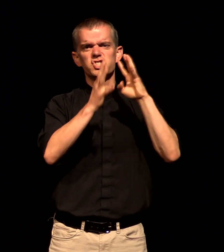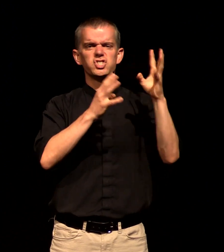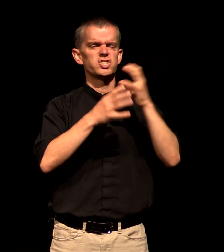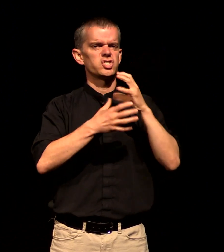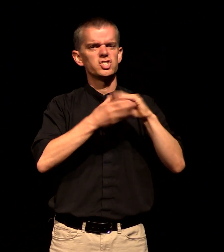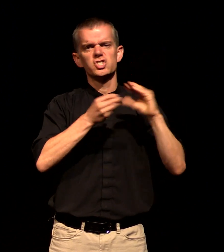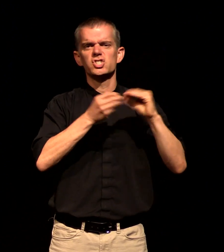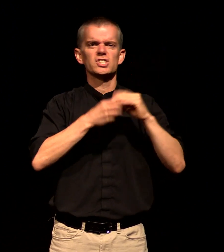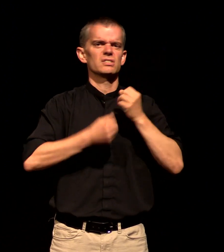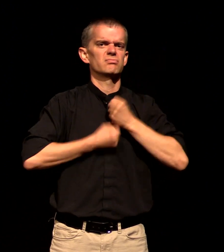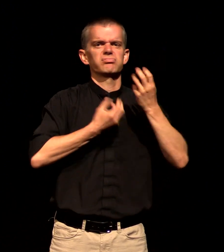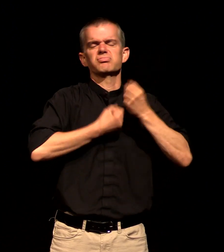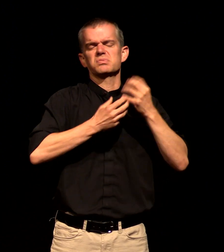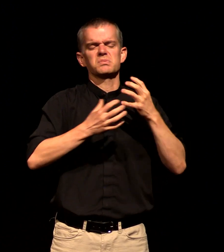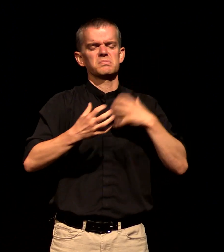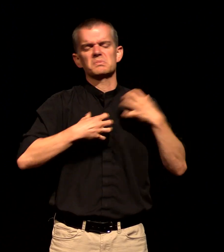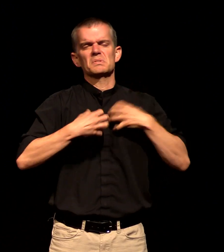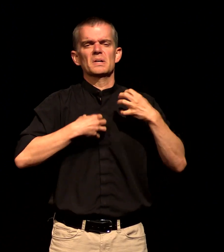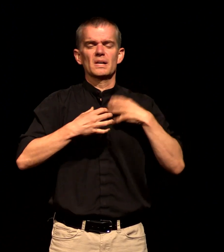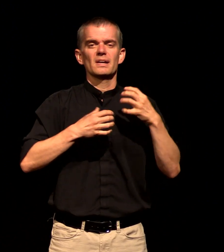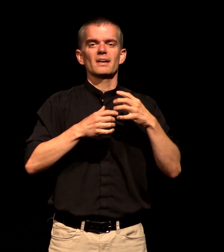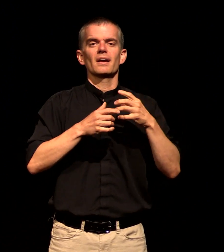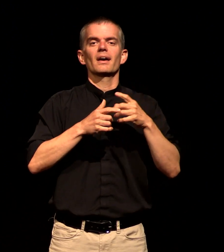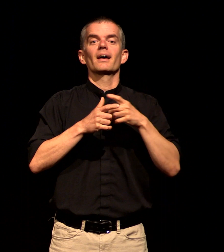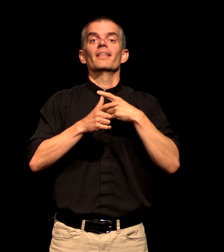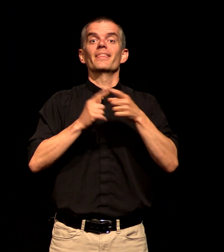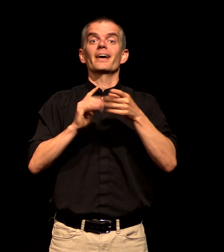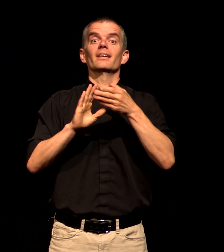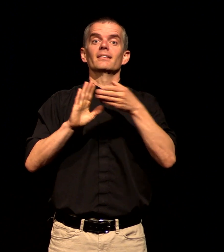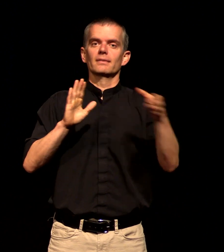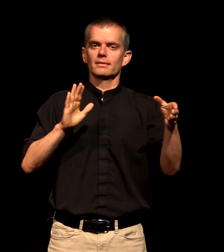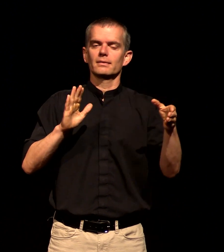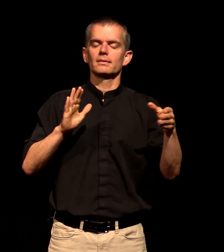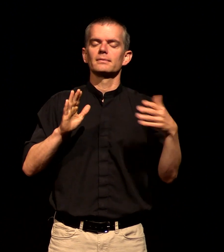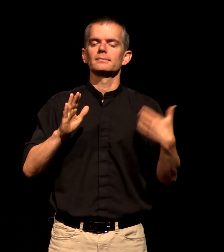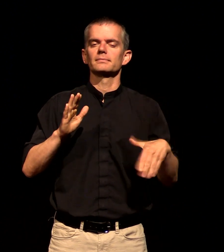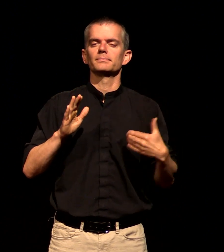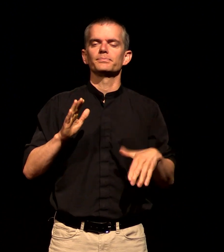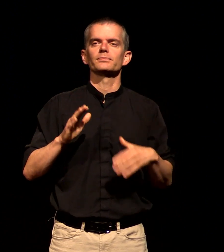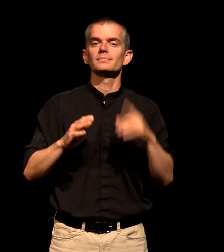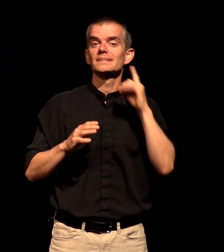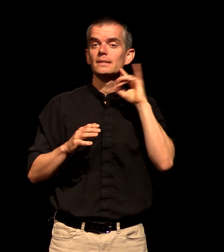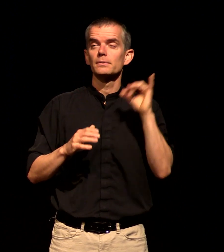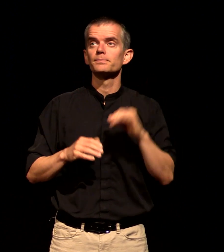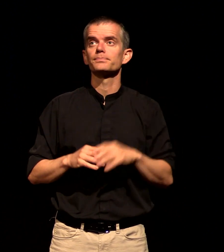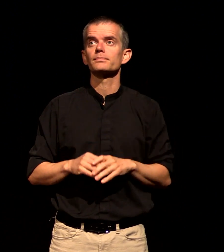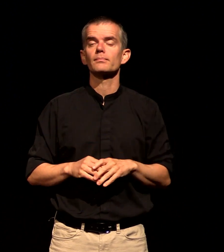has a but then moment it sounds like this. Yet, this I call to